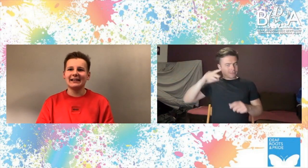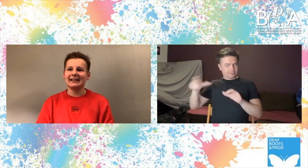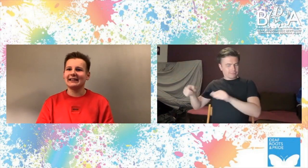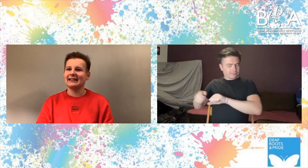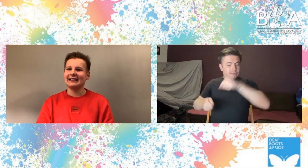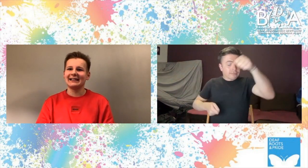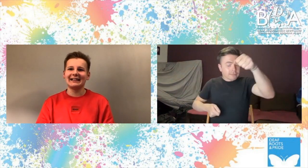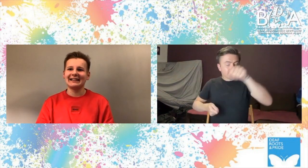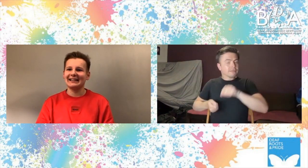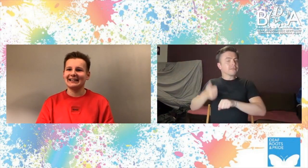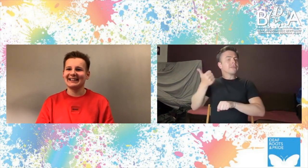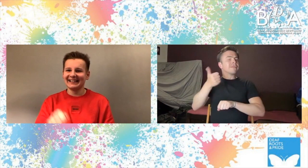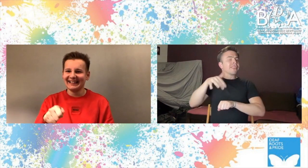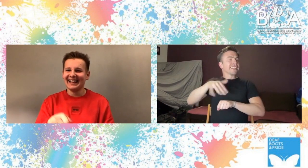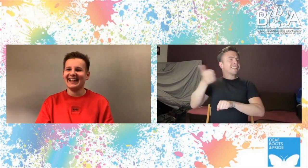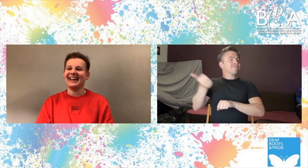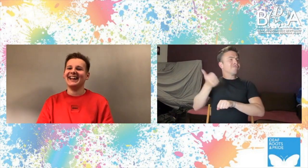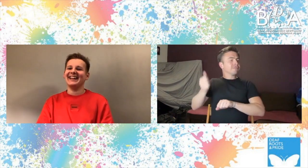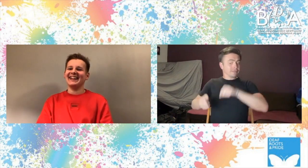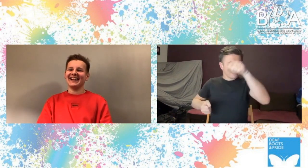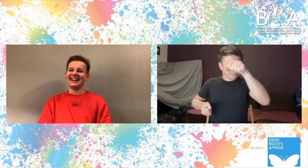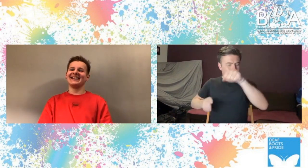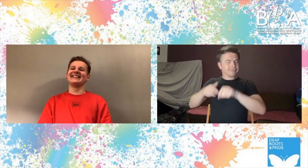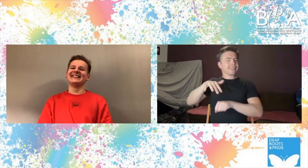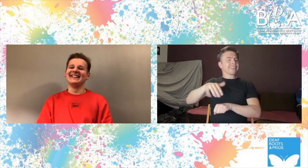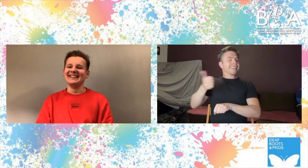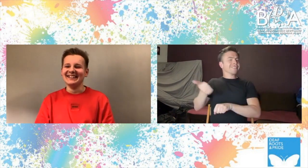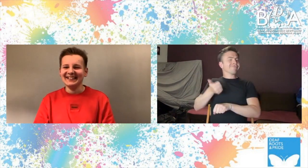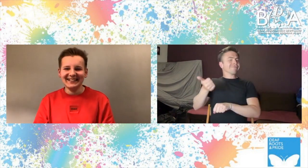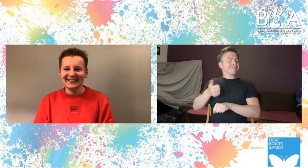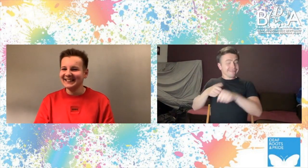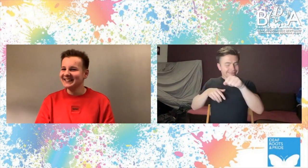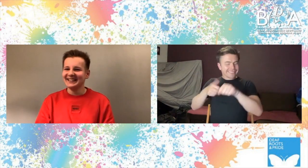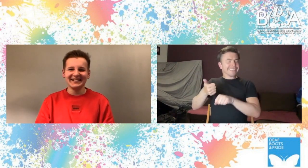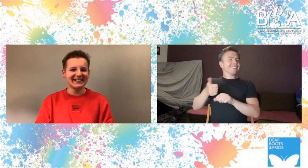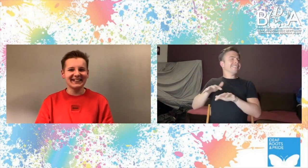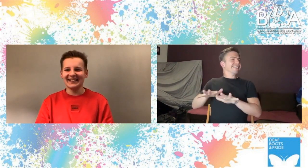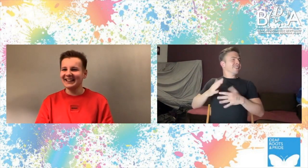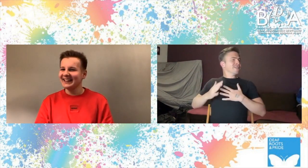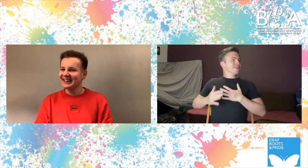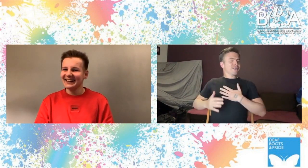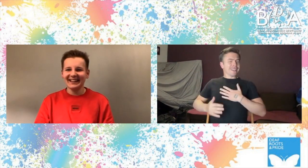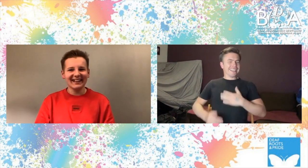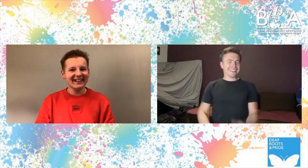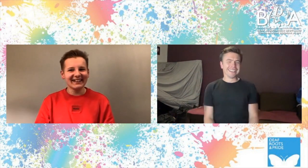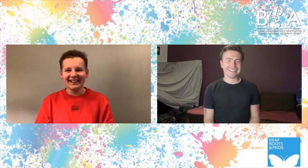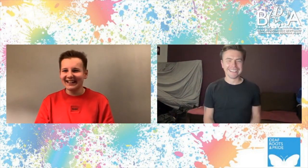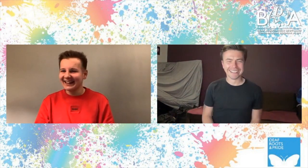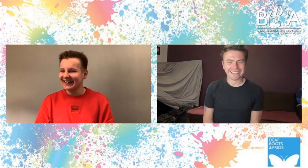absolutely paranoid and I double and triple check every time!